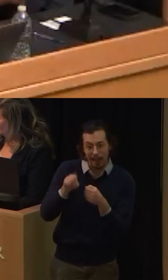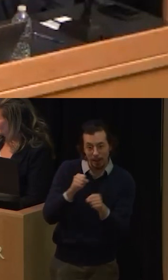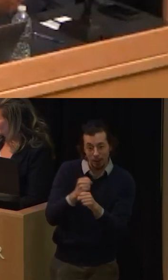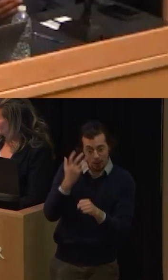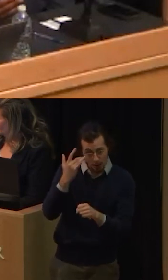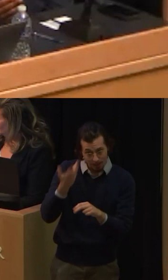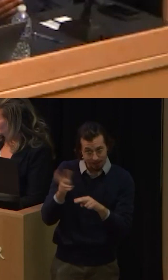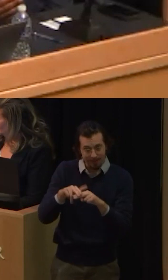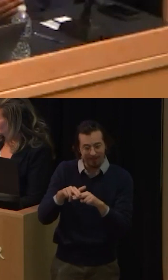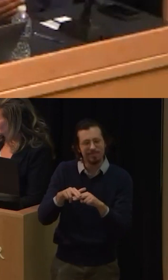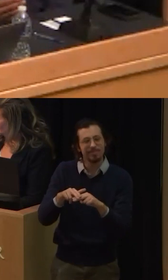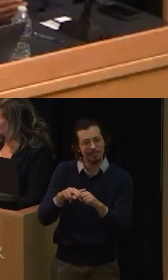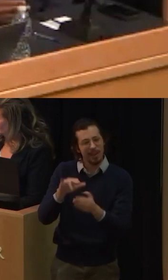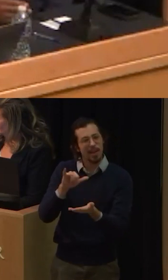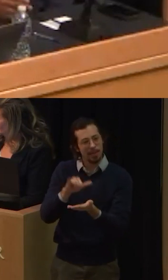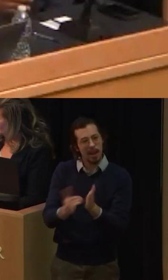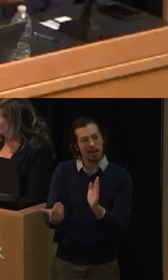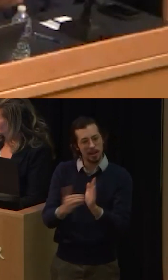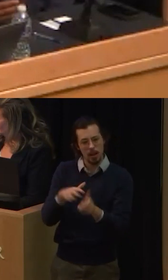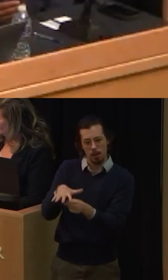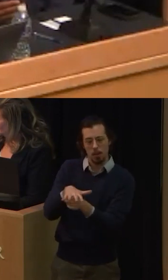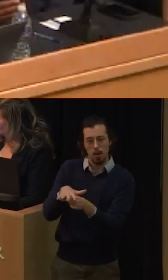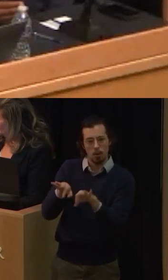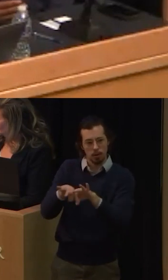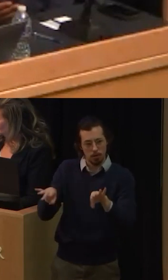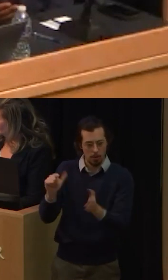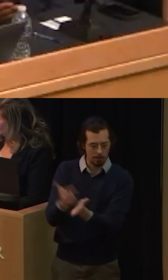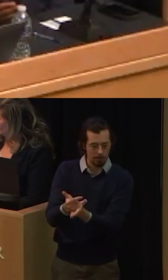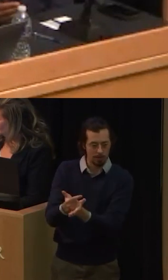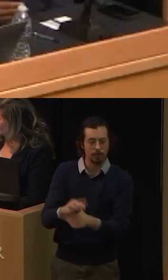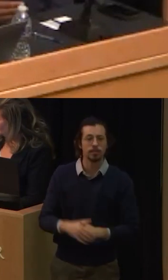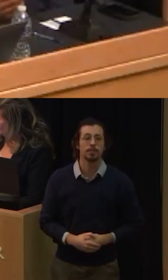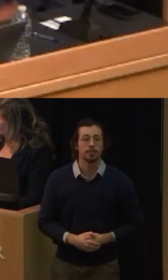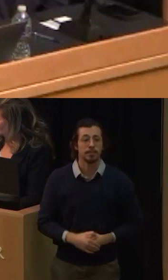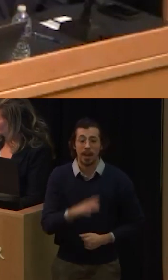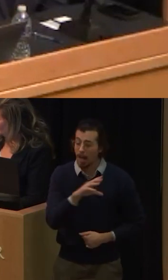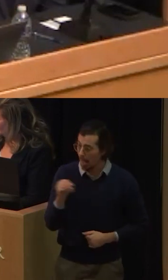is because of the reintroduction of the local diploma. As an aside, I also wonder